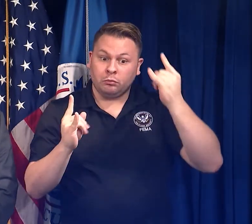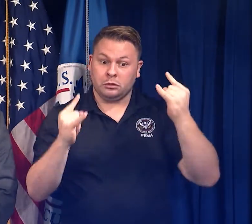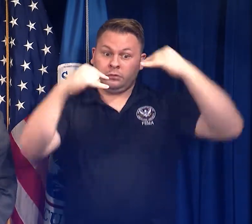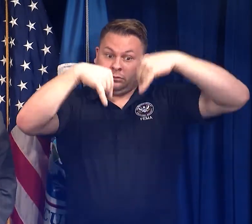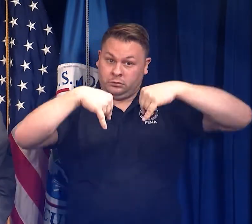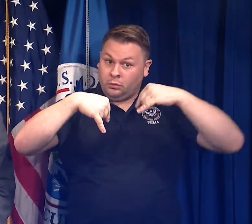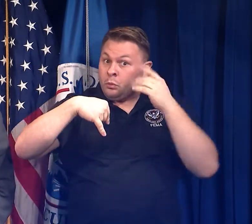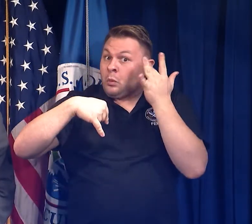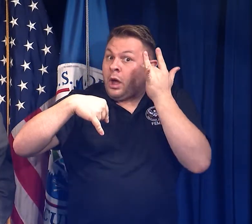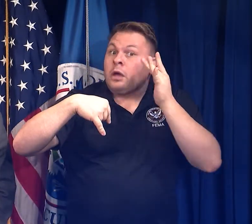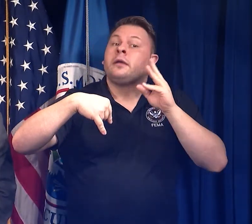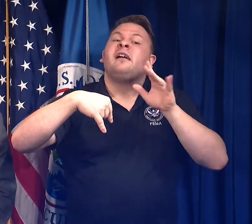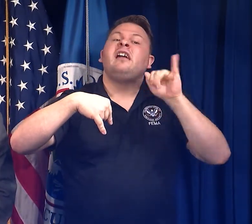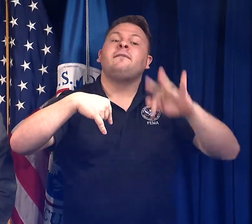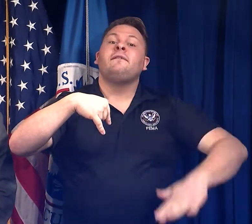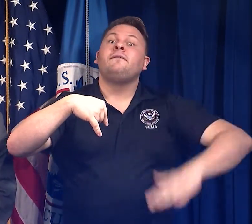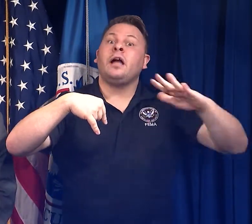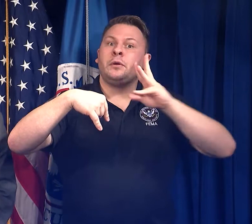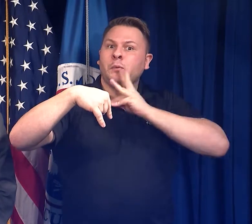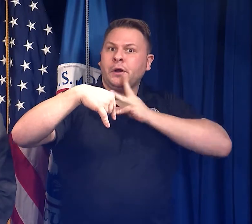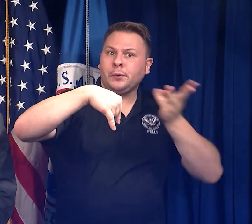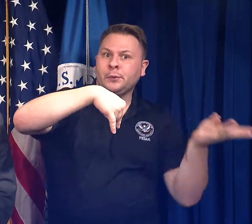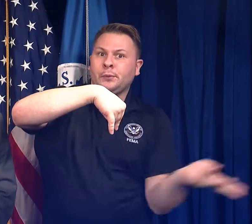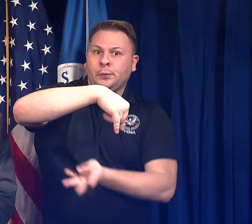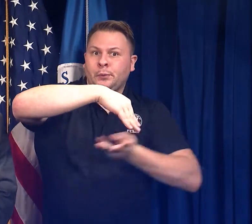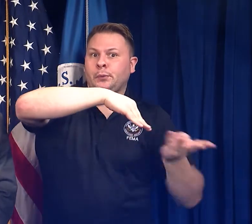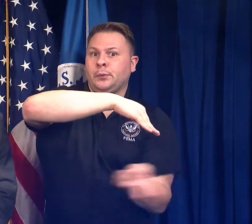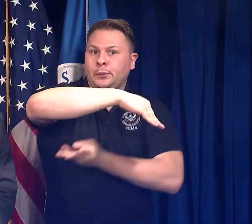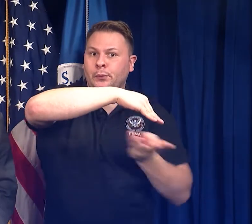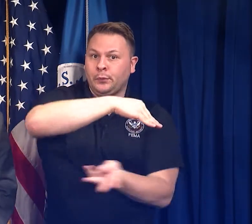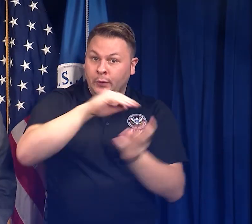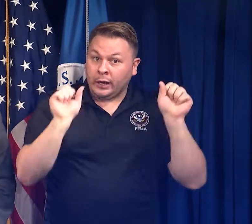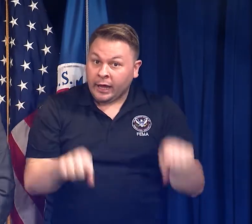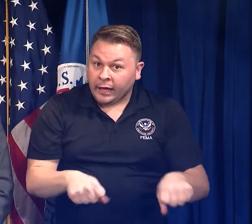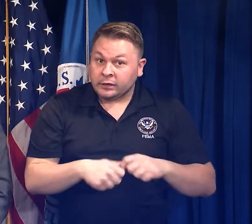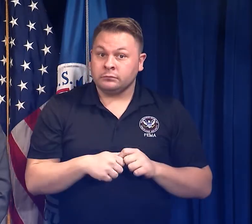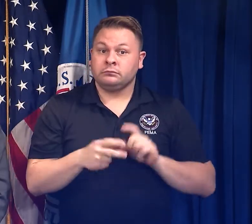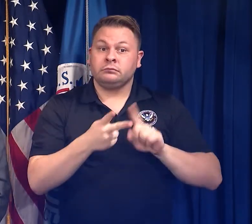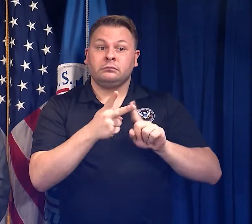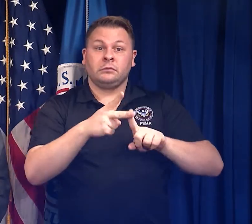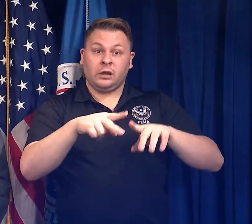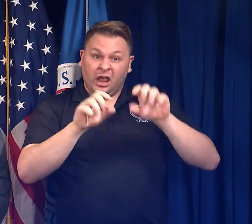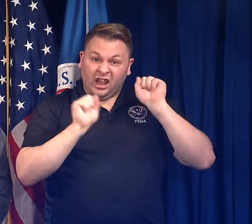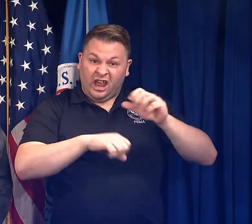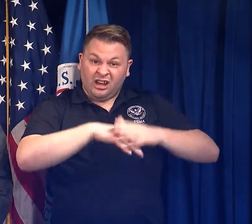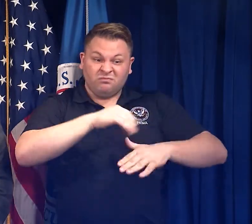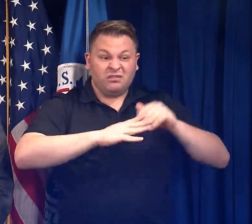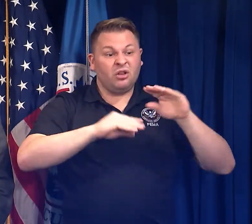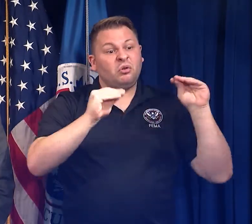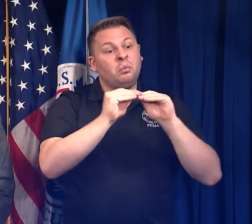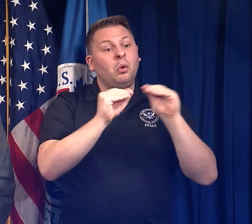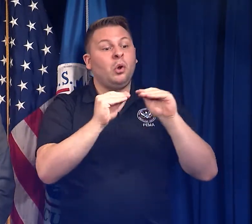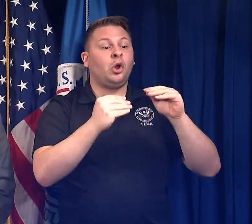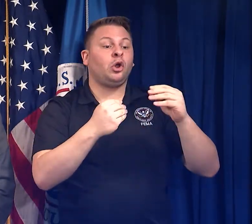so that potential flood waters flow underneath the structures; building residential and community safe rooms